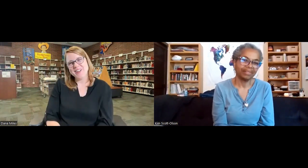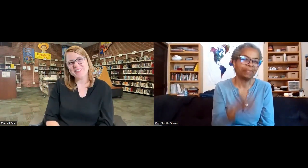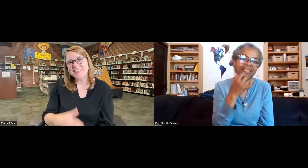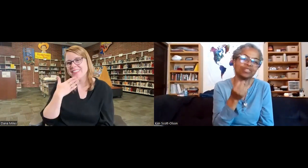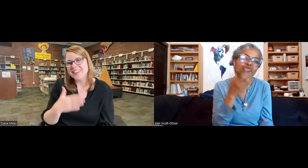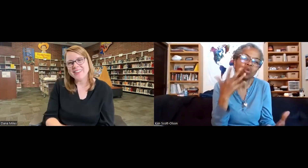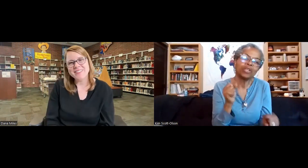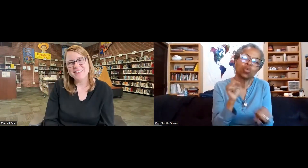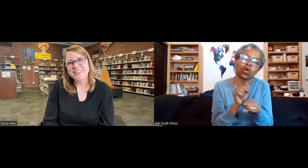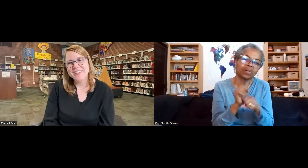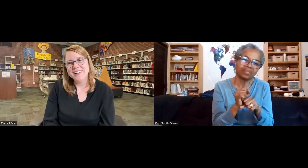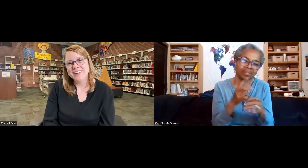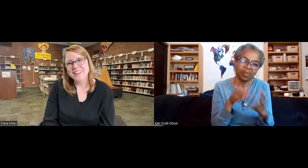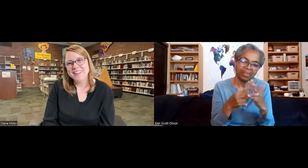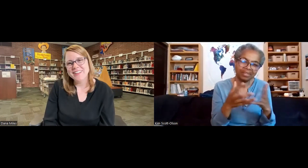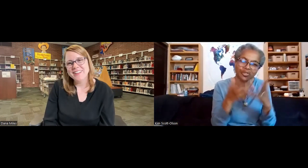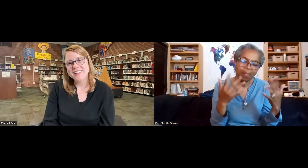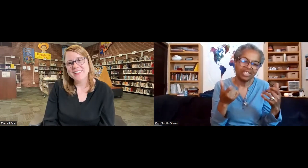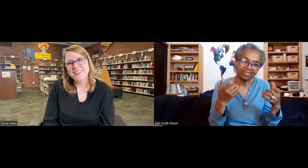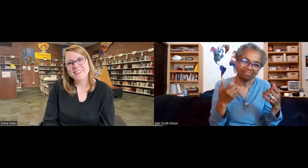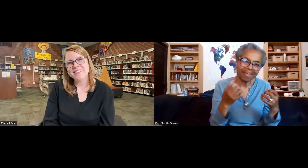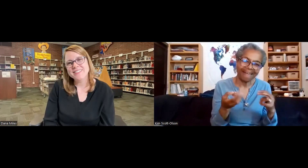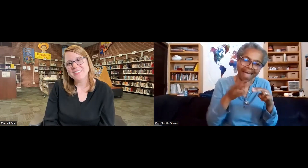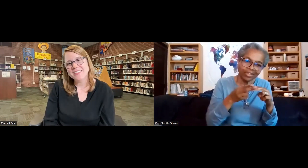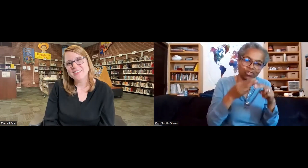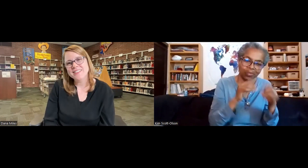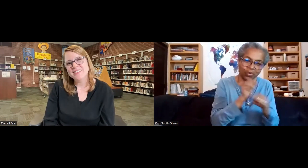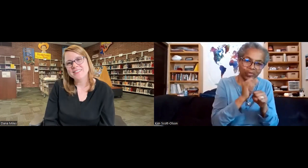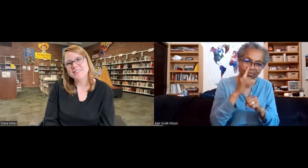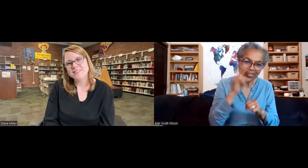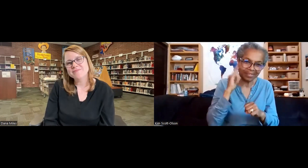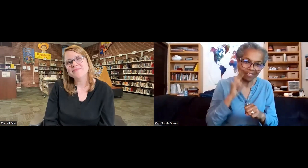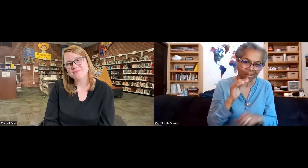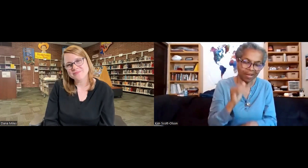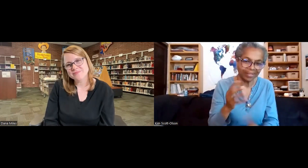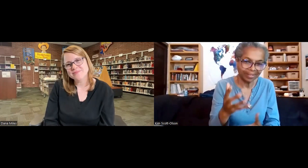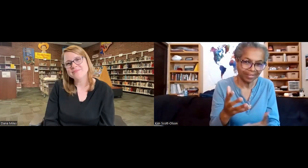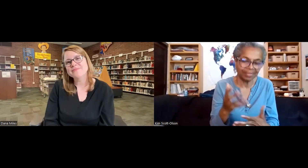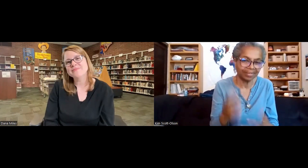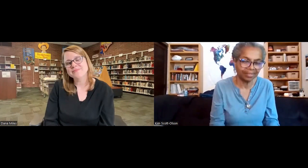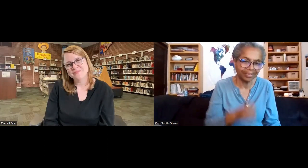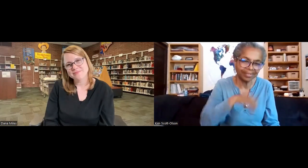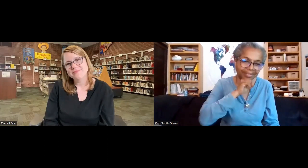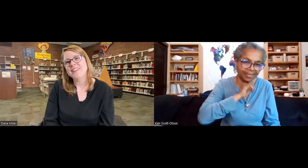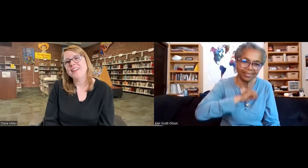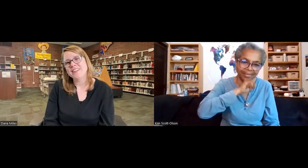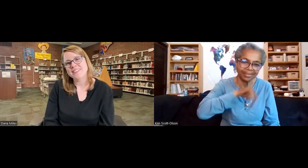Great. It is so much work, you know? So much extra work for the Deaf child.